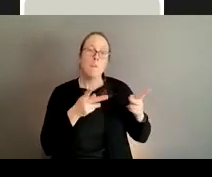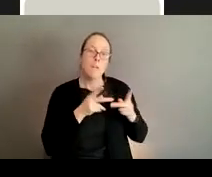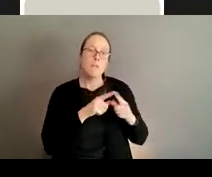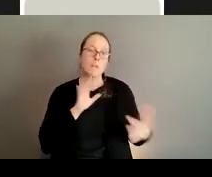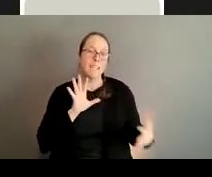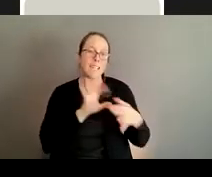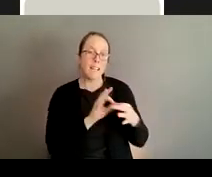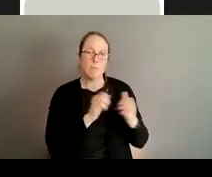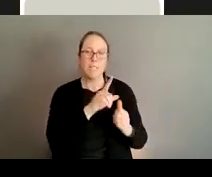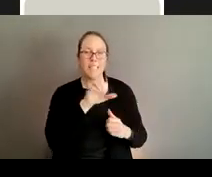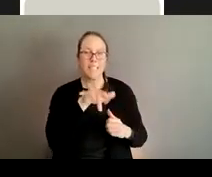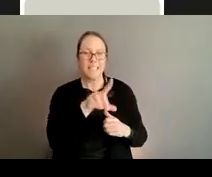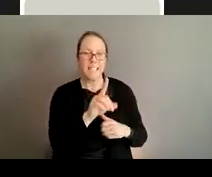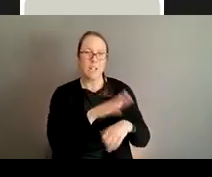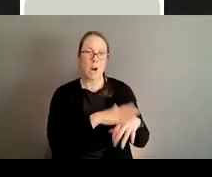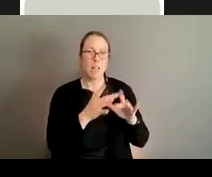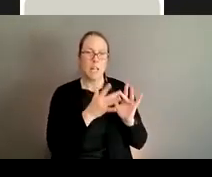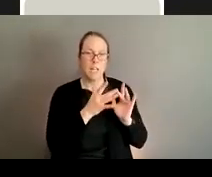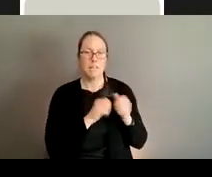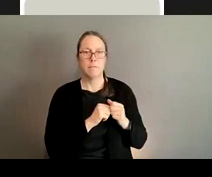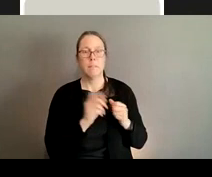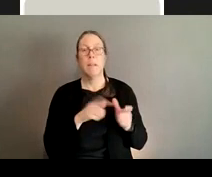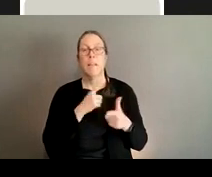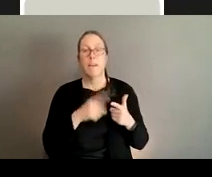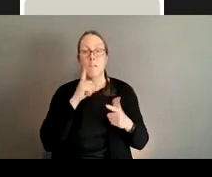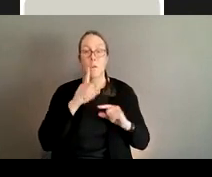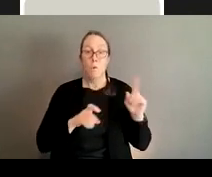Then as for questions, somebody said, "I have an idea and think it